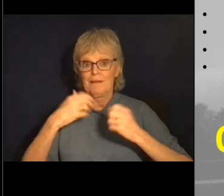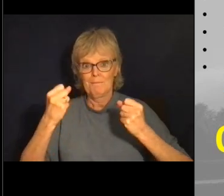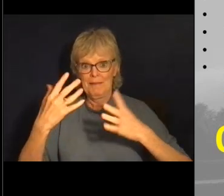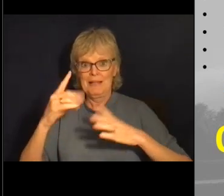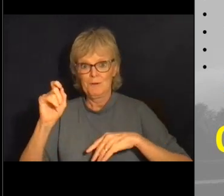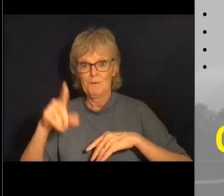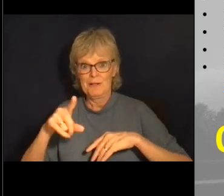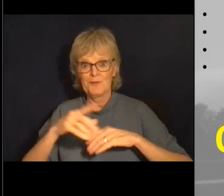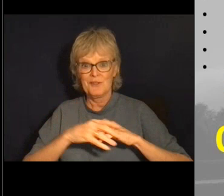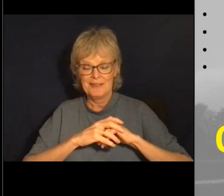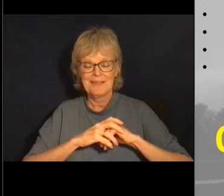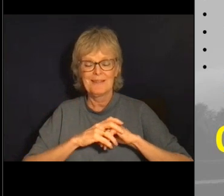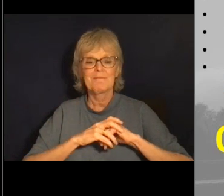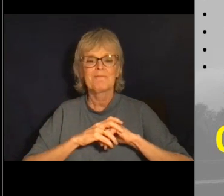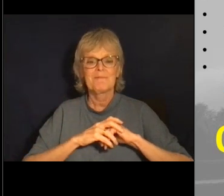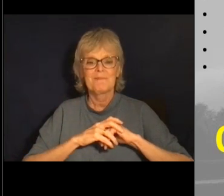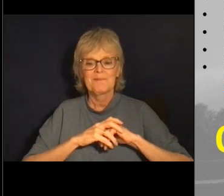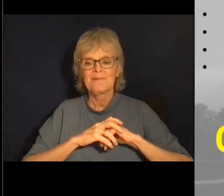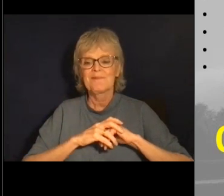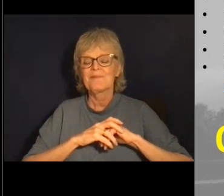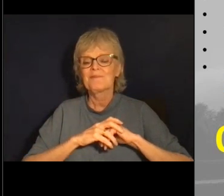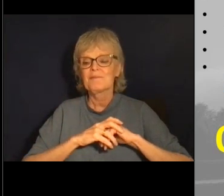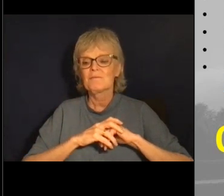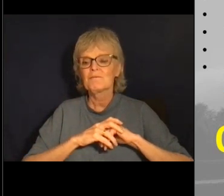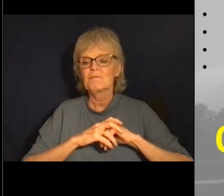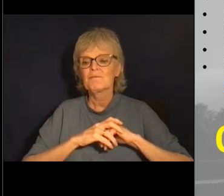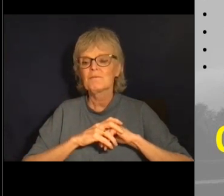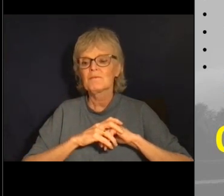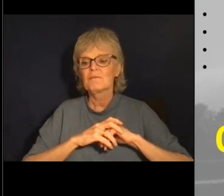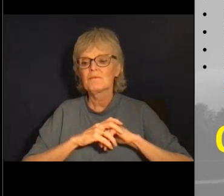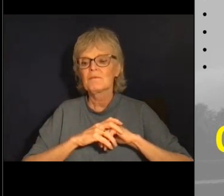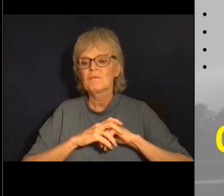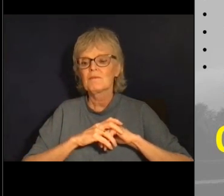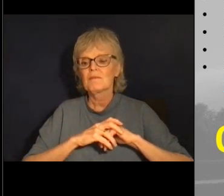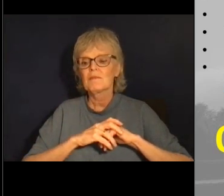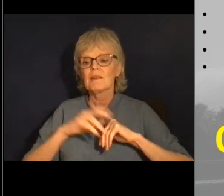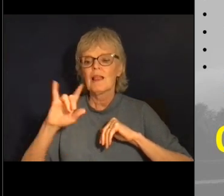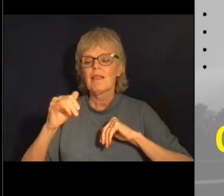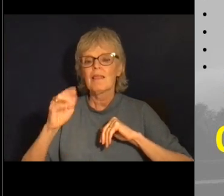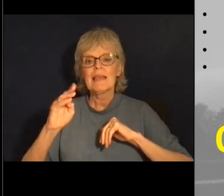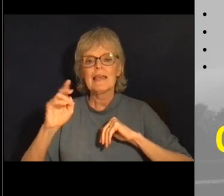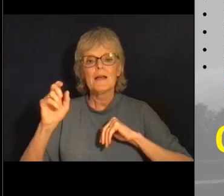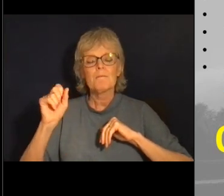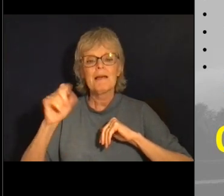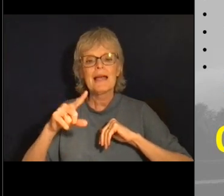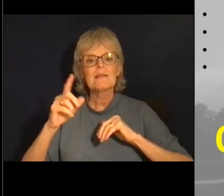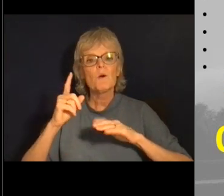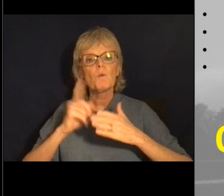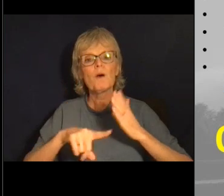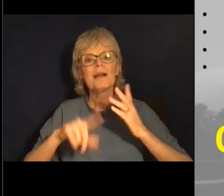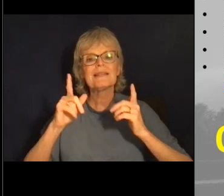So, all right, let's see here. So we had the question earlier, Liam had ask, "What was the fastest hurricane growth